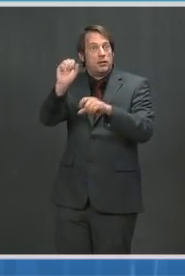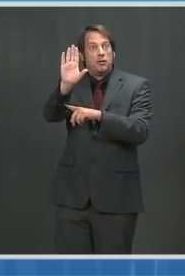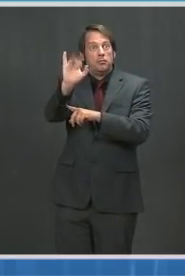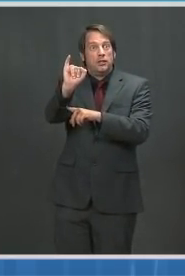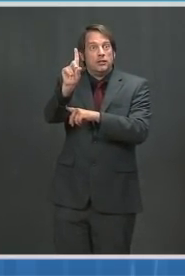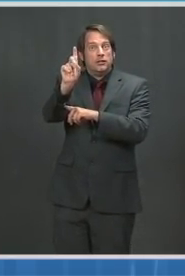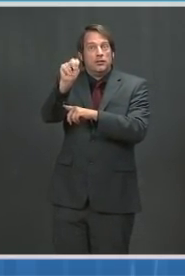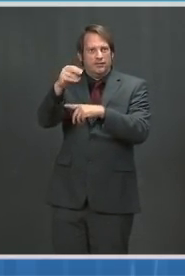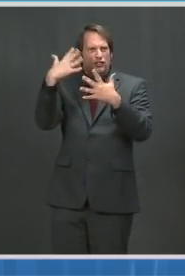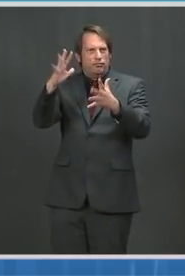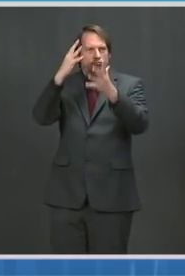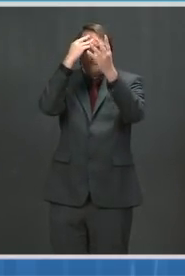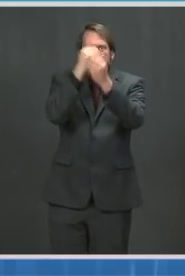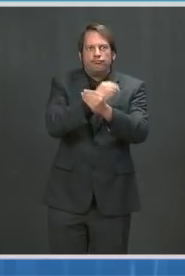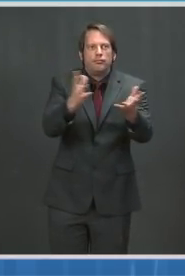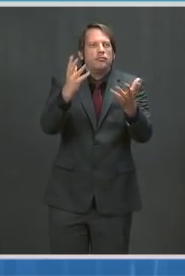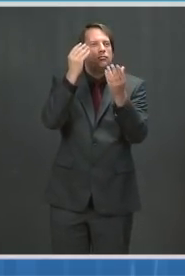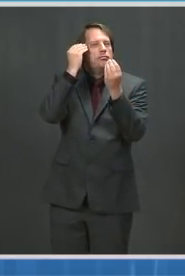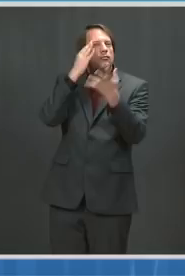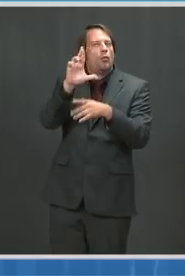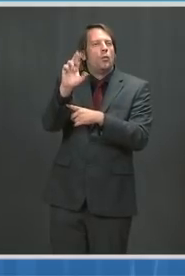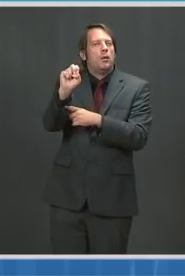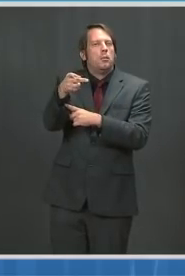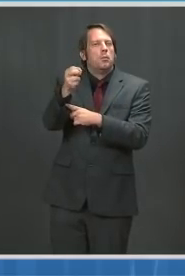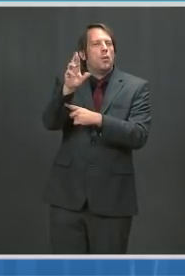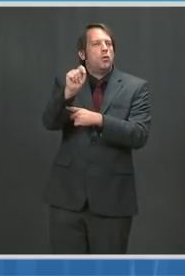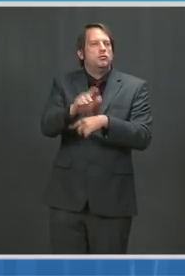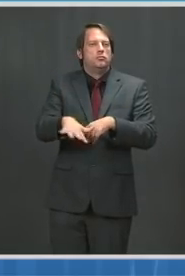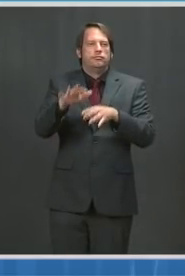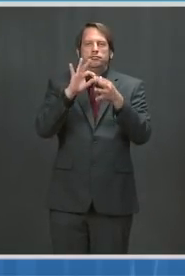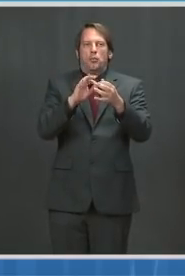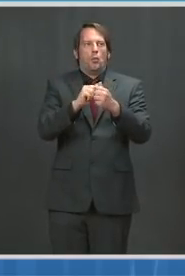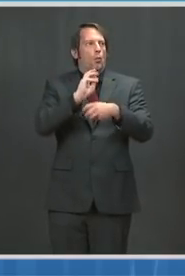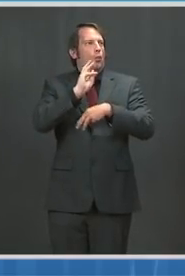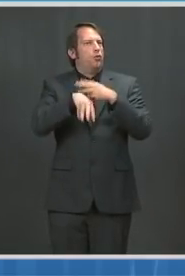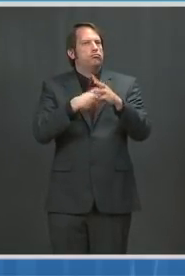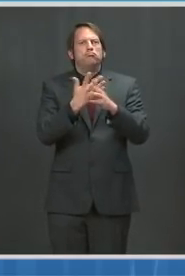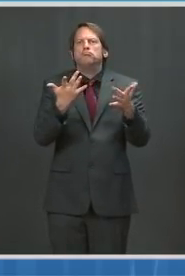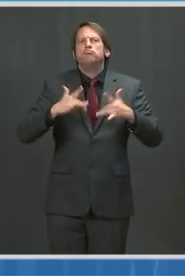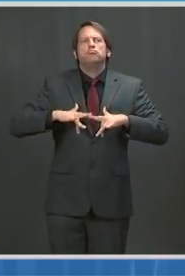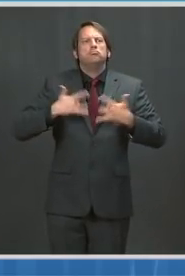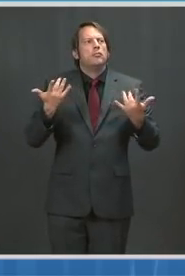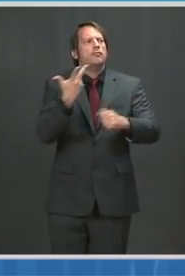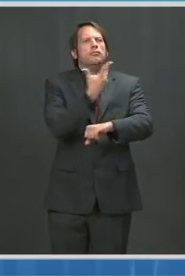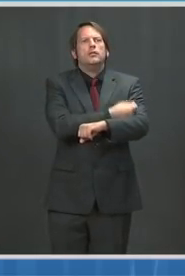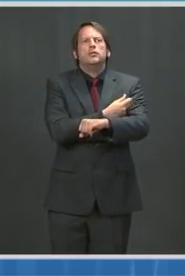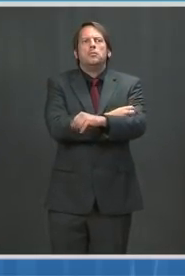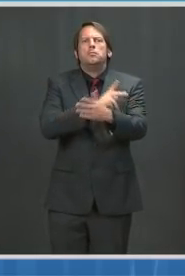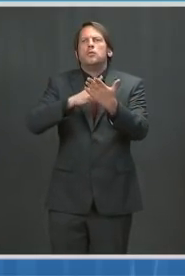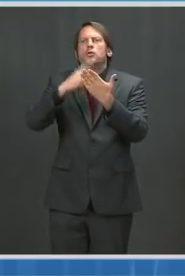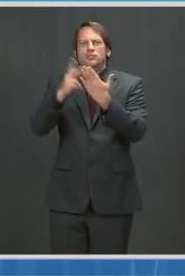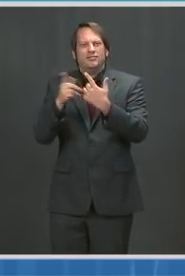on the progress of our vaccination program and our fight against this pandemic. As the President communicated,